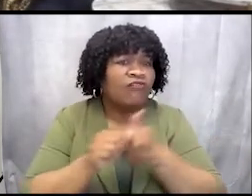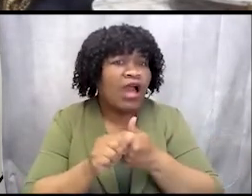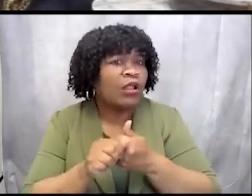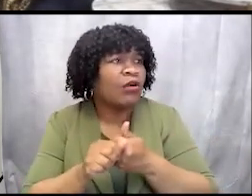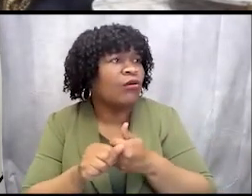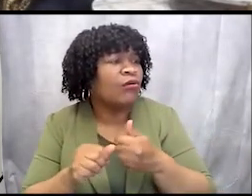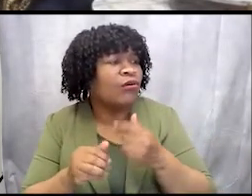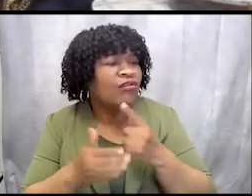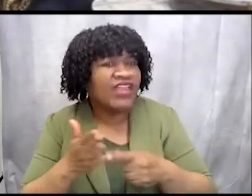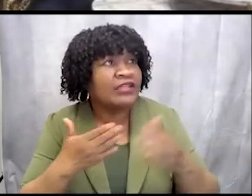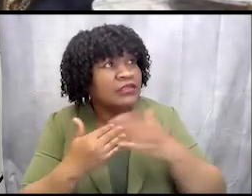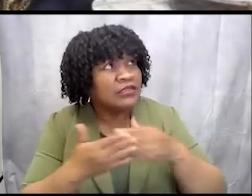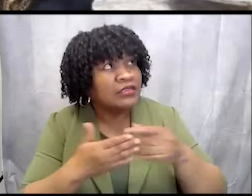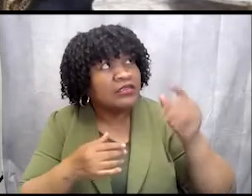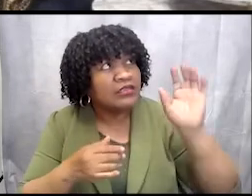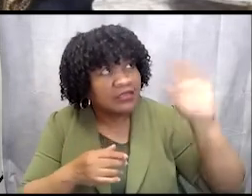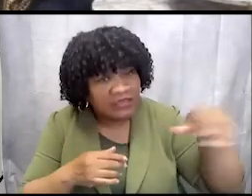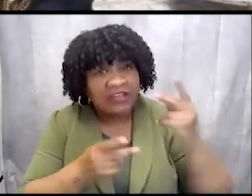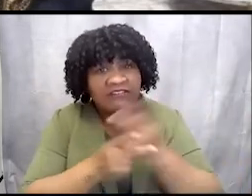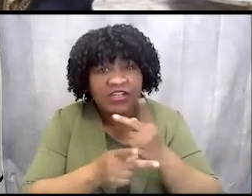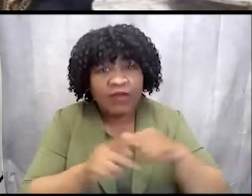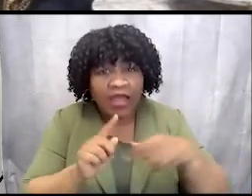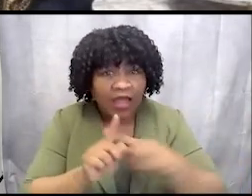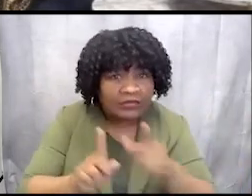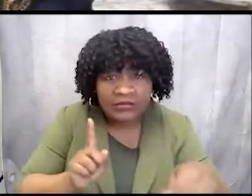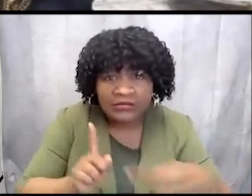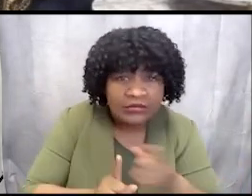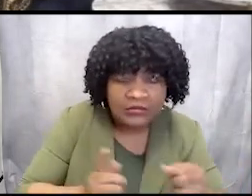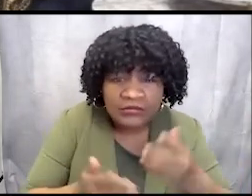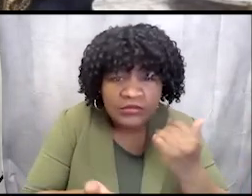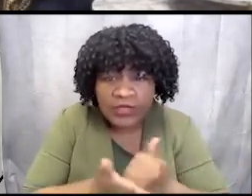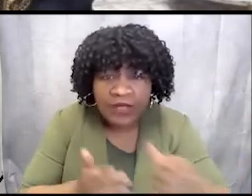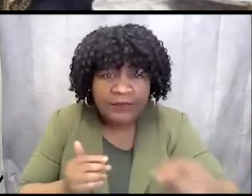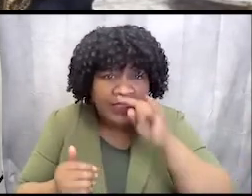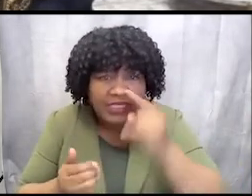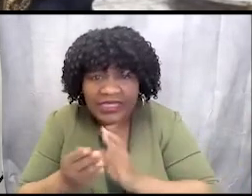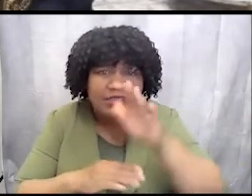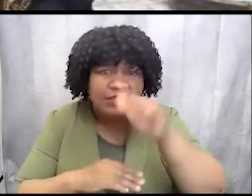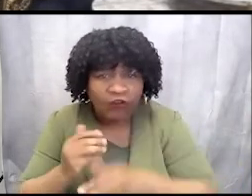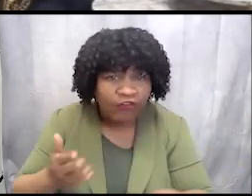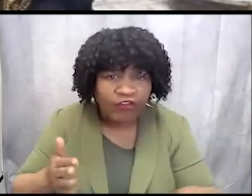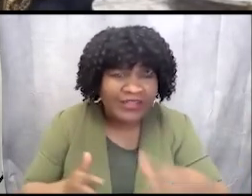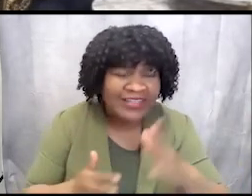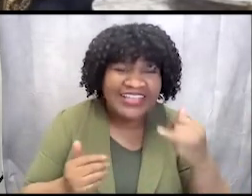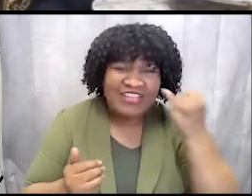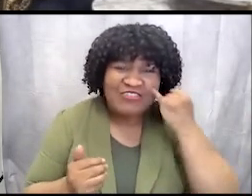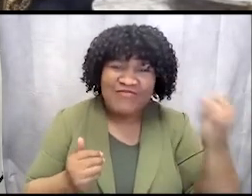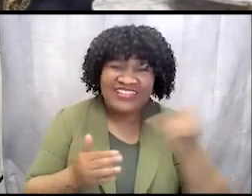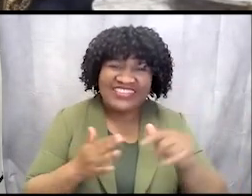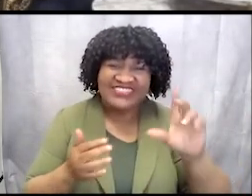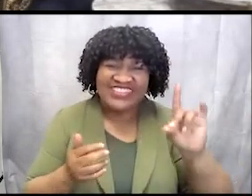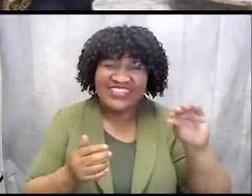they move in spite of. They figure how to move around it and through it and over it and everything else. Can you imagine if the Department of Education